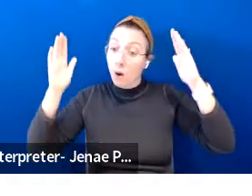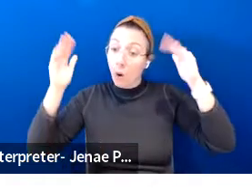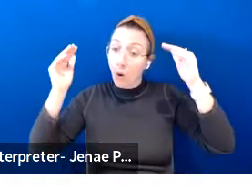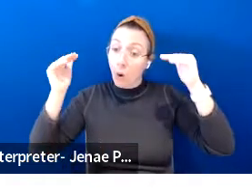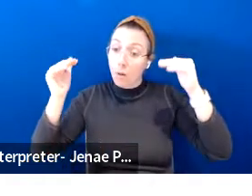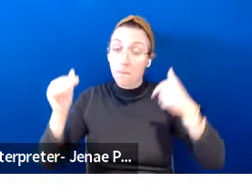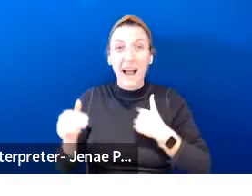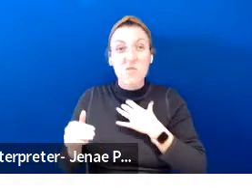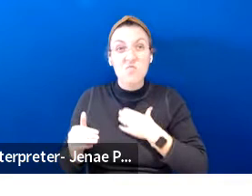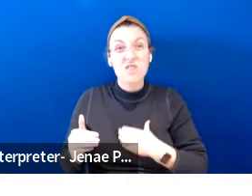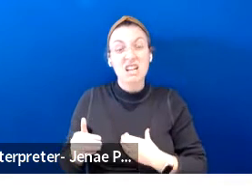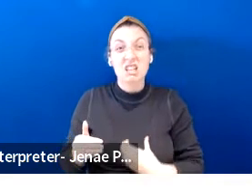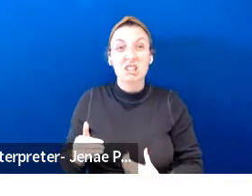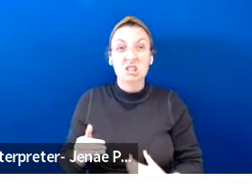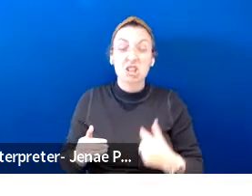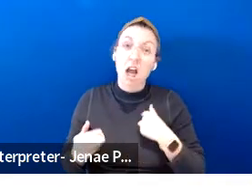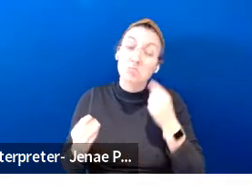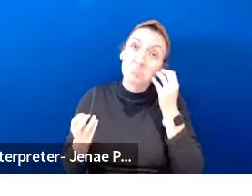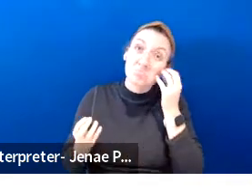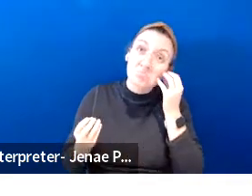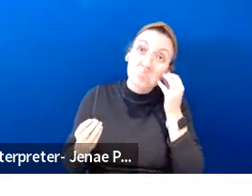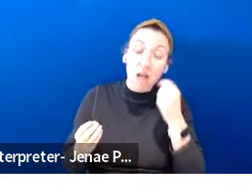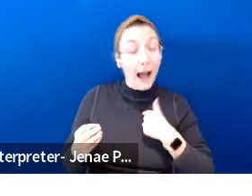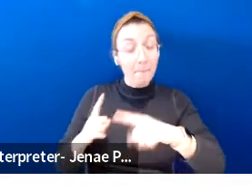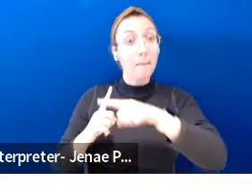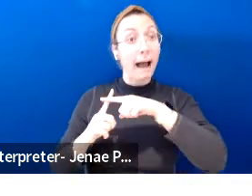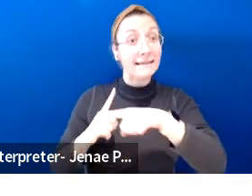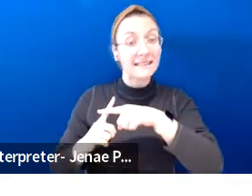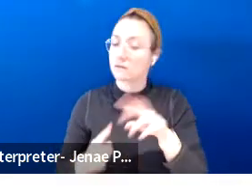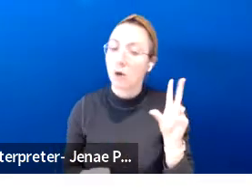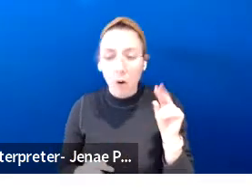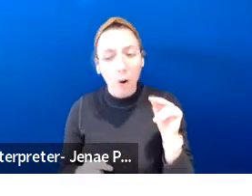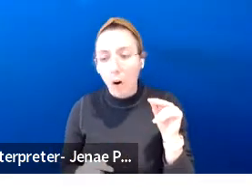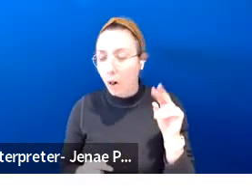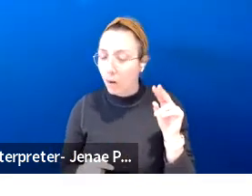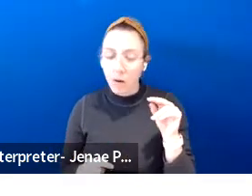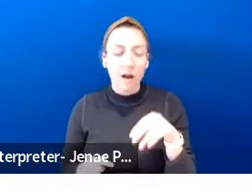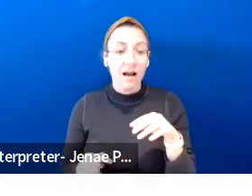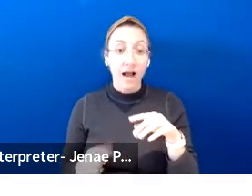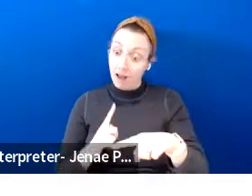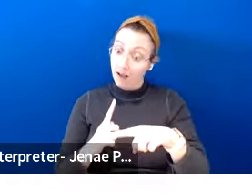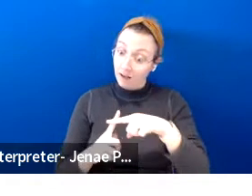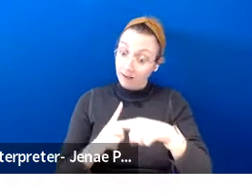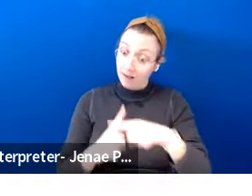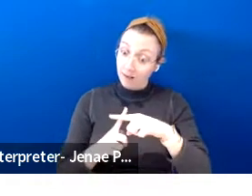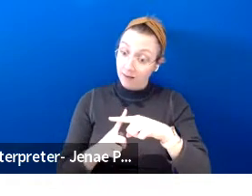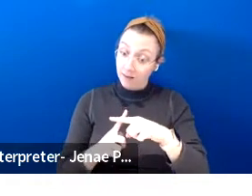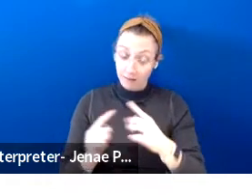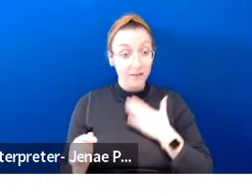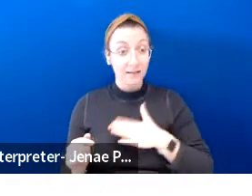Or positivity or optimism, because optimism and positivity. Well, that's great. And that's helpful.